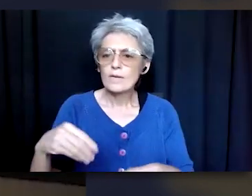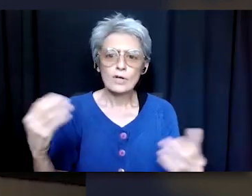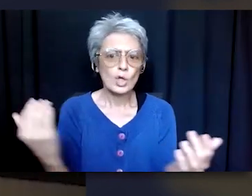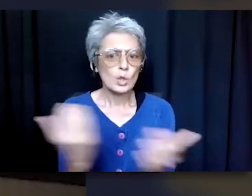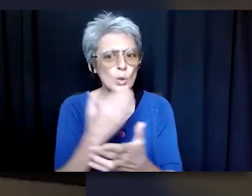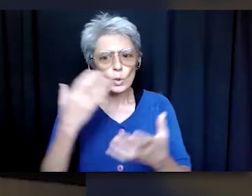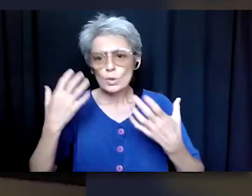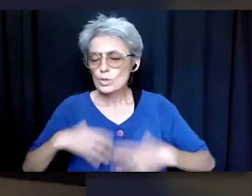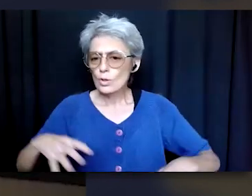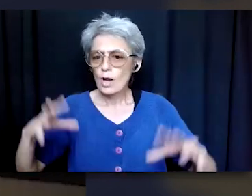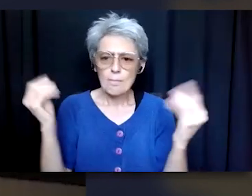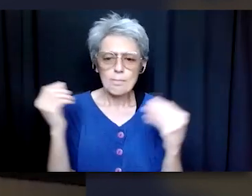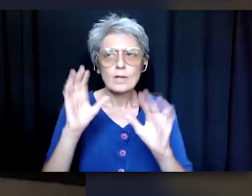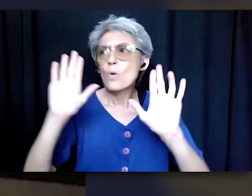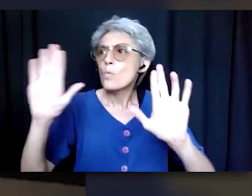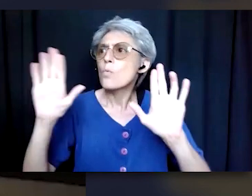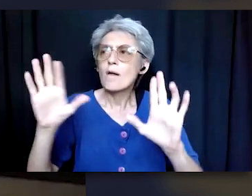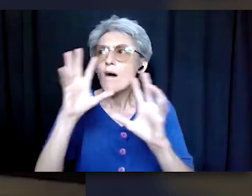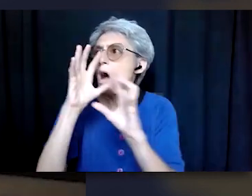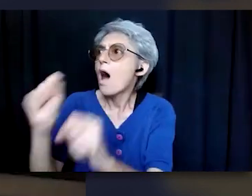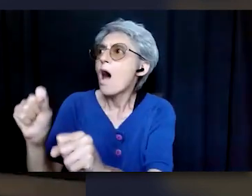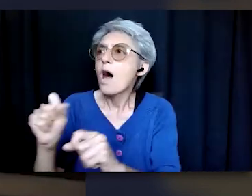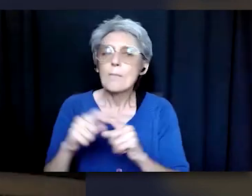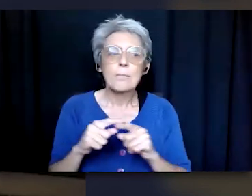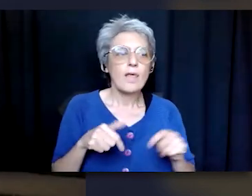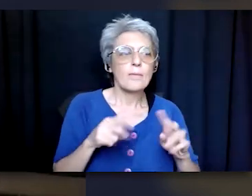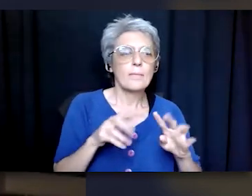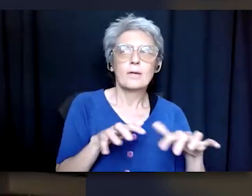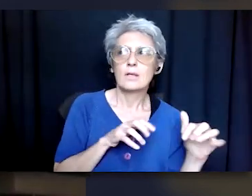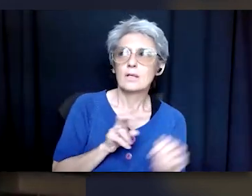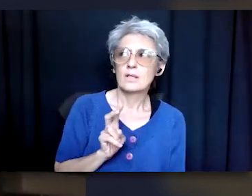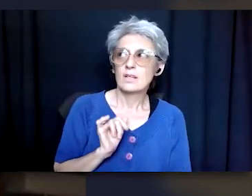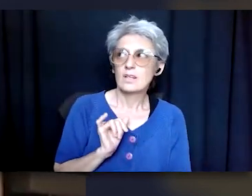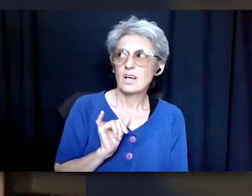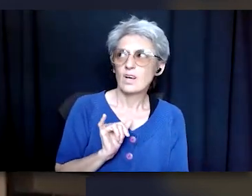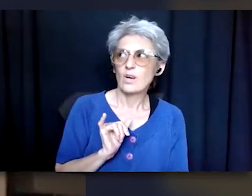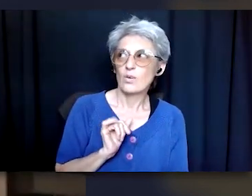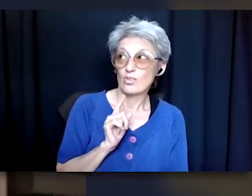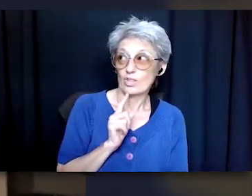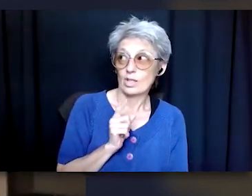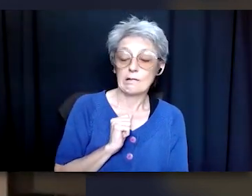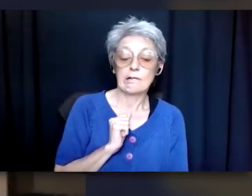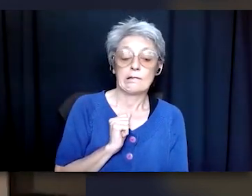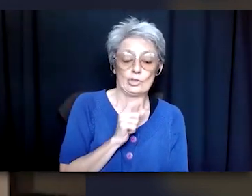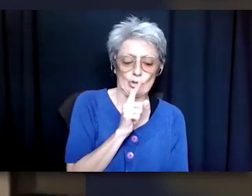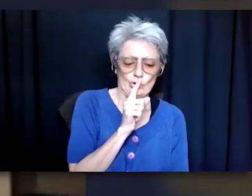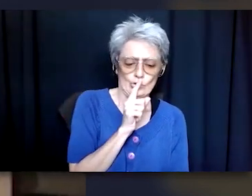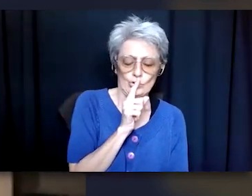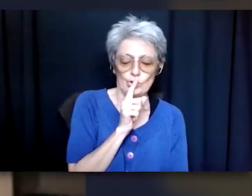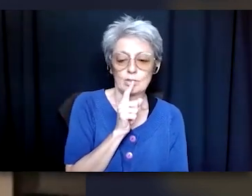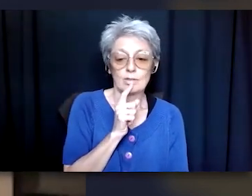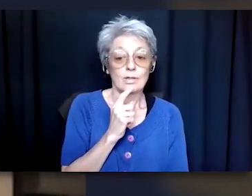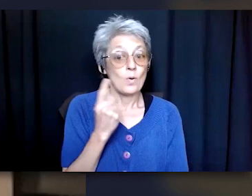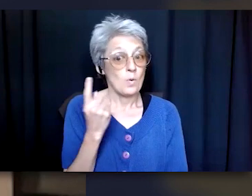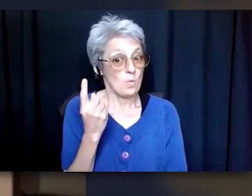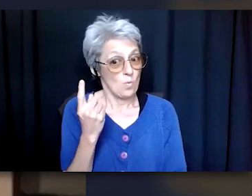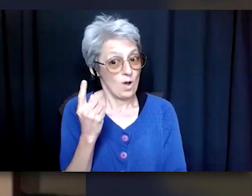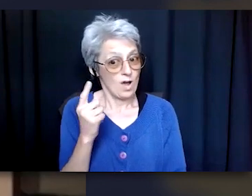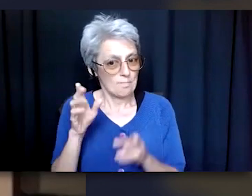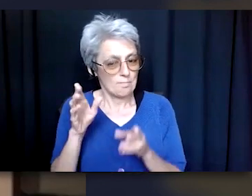And there’s one final character who is a child who happens to be standing in the parade and